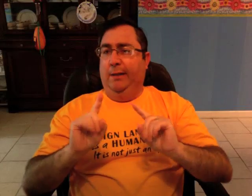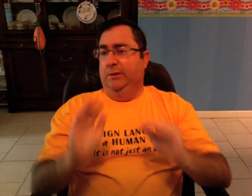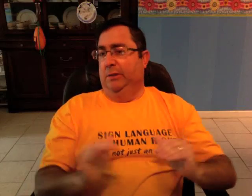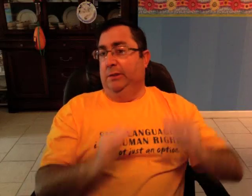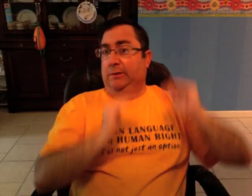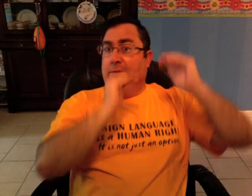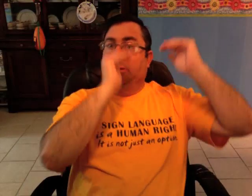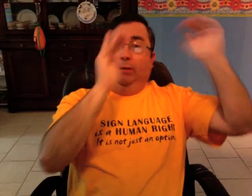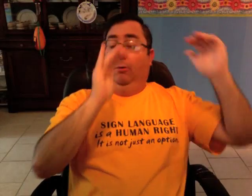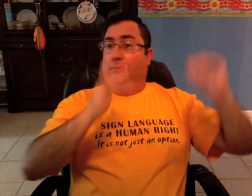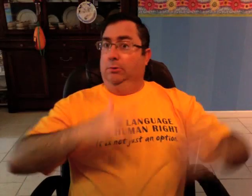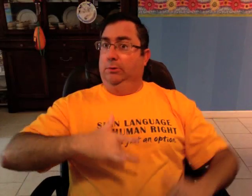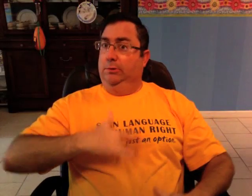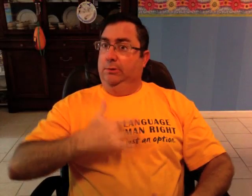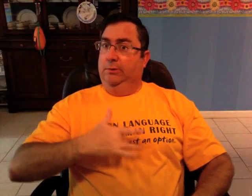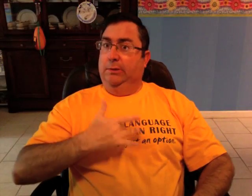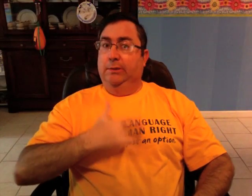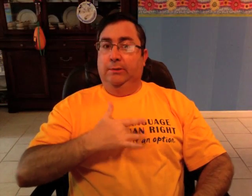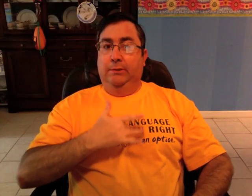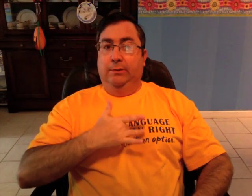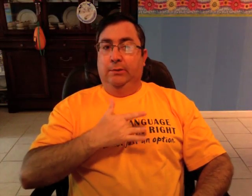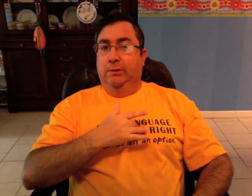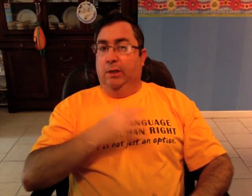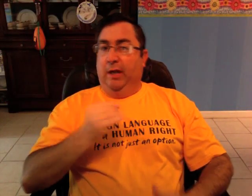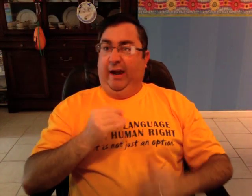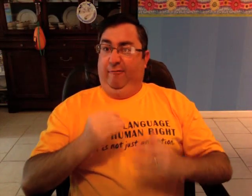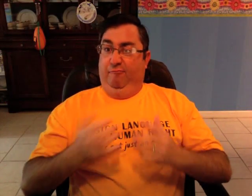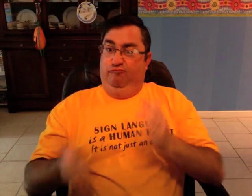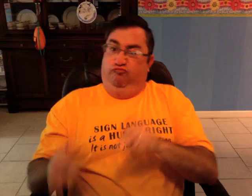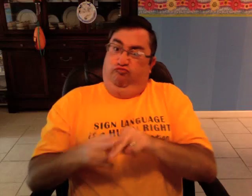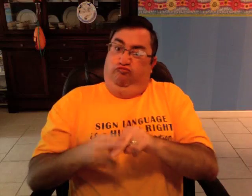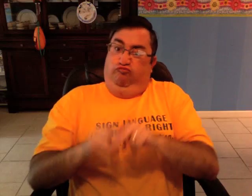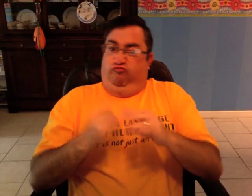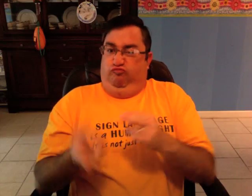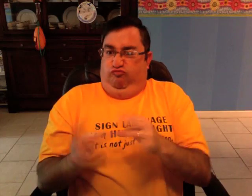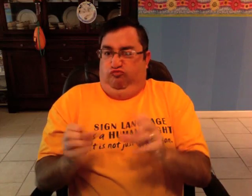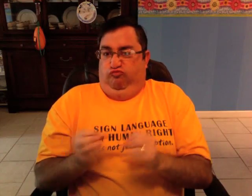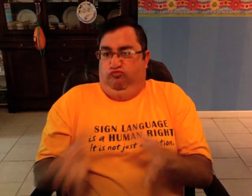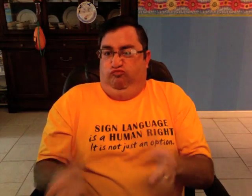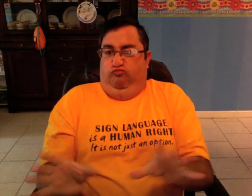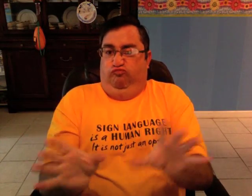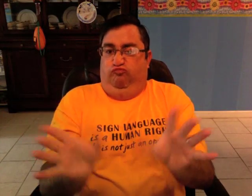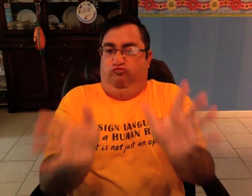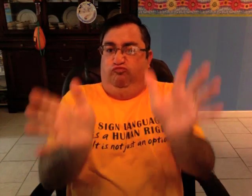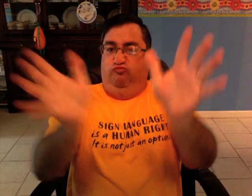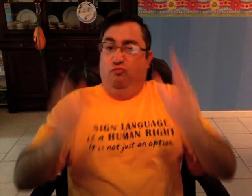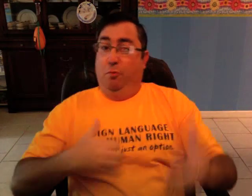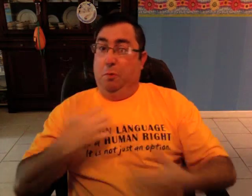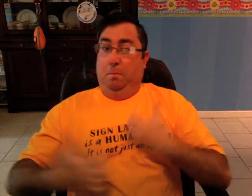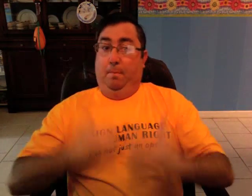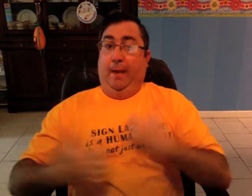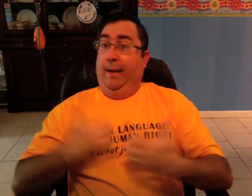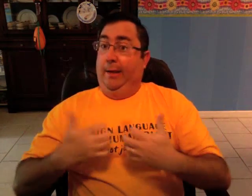exalts the senses and foments the passions,